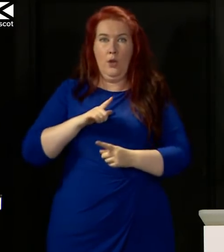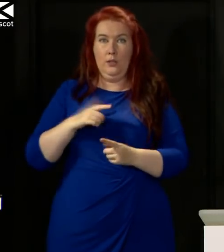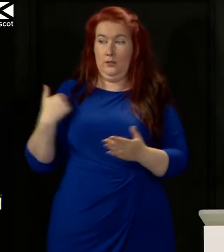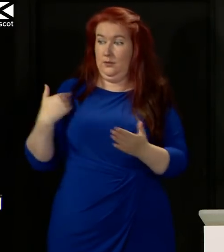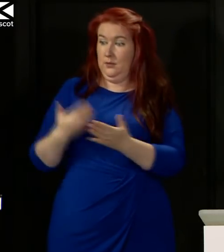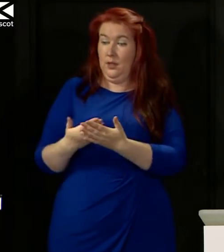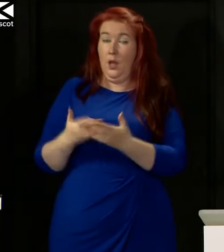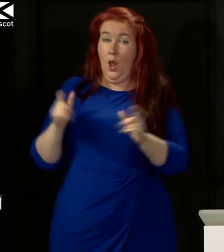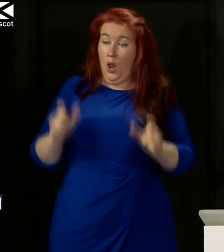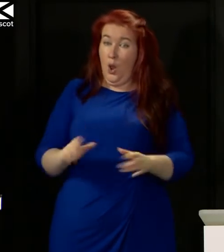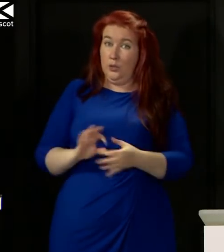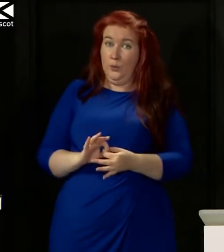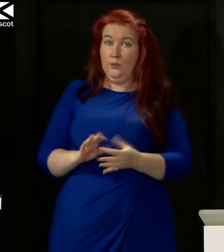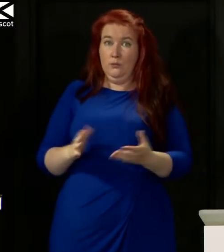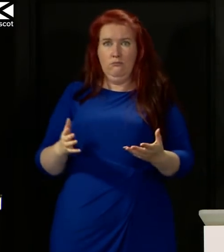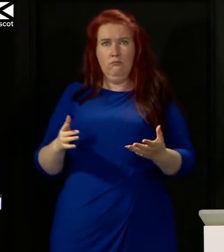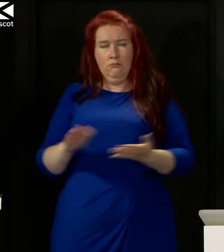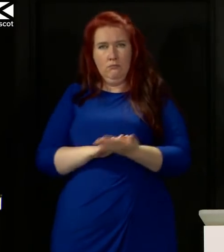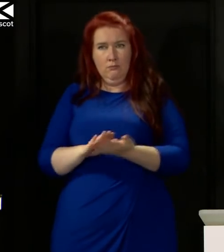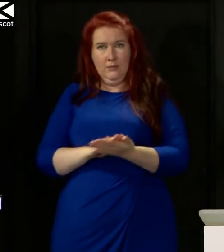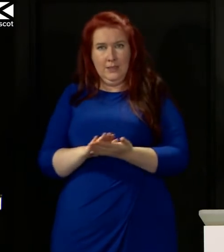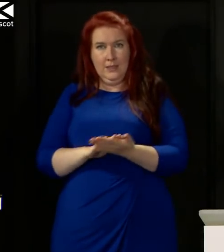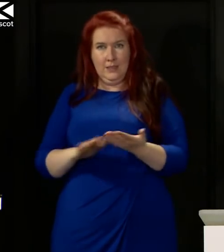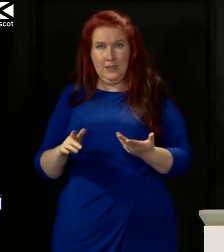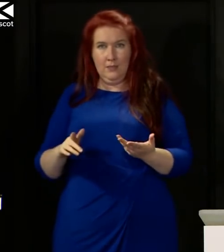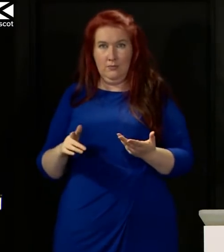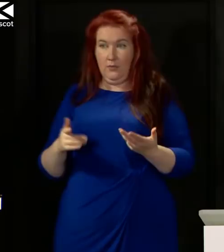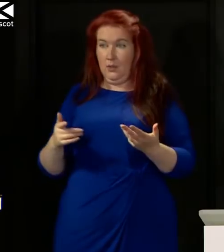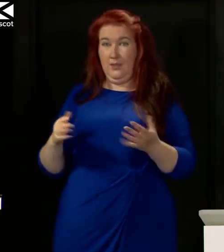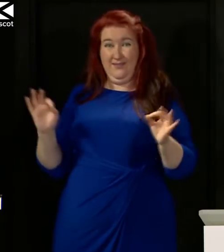not gone away in Scotland, but we only have to look at other parts of the world right